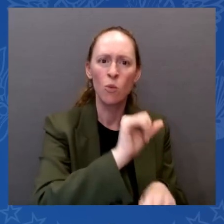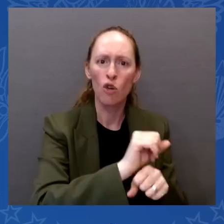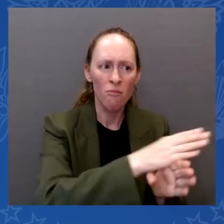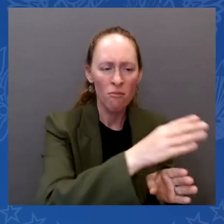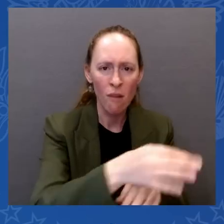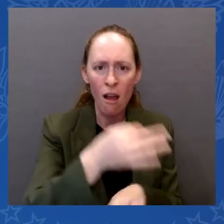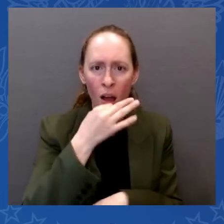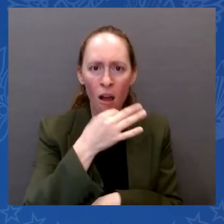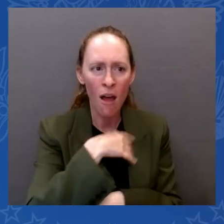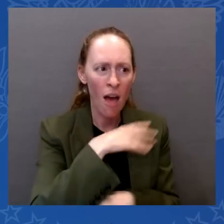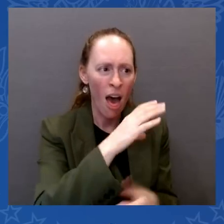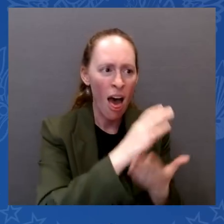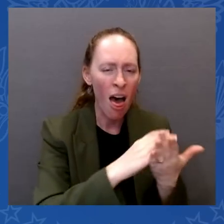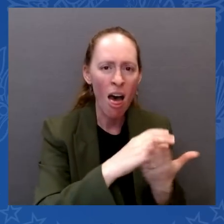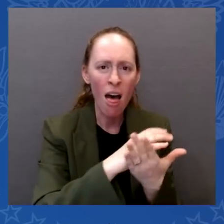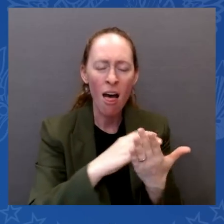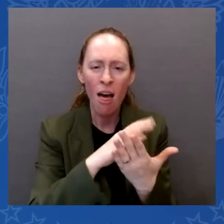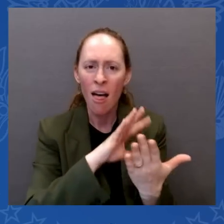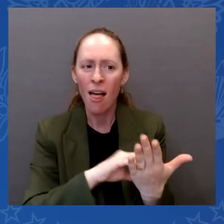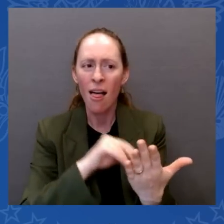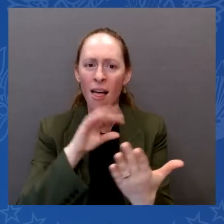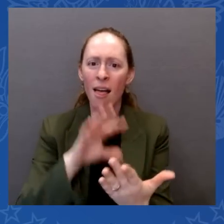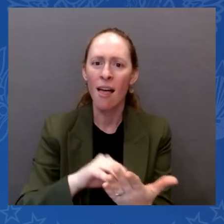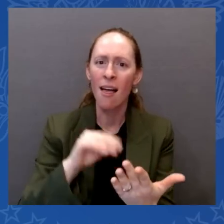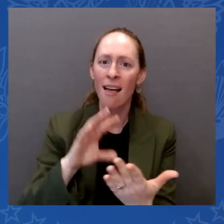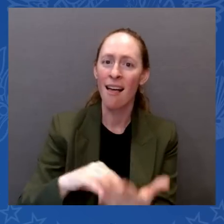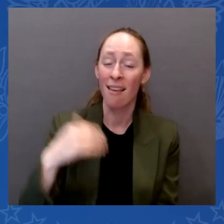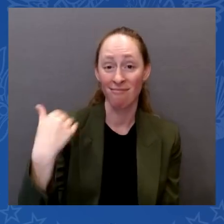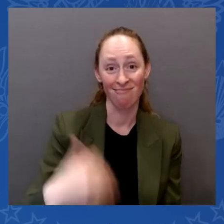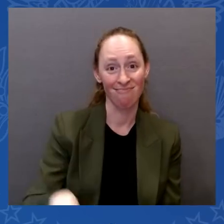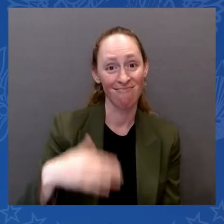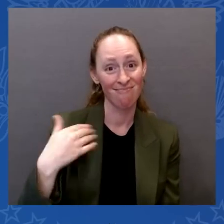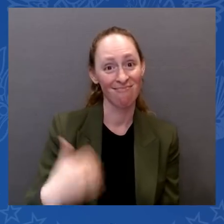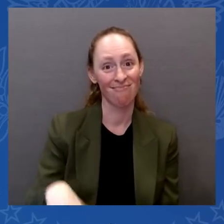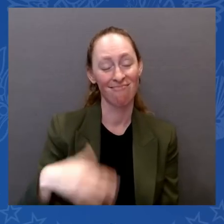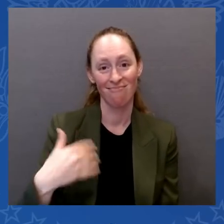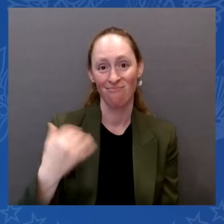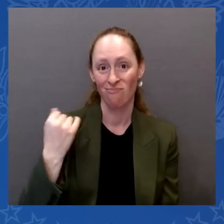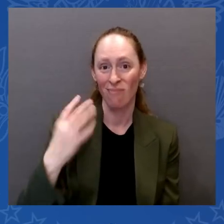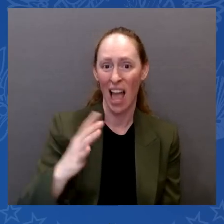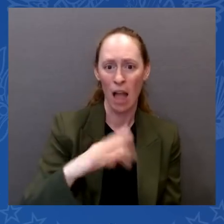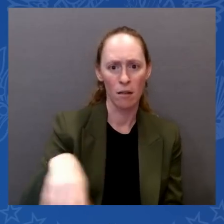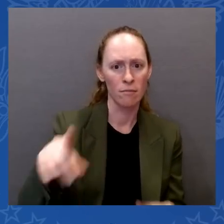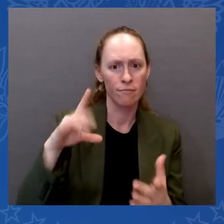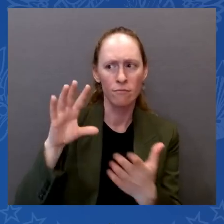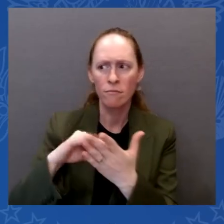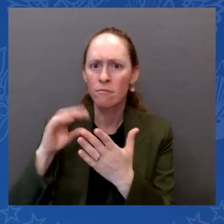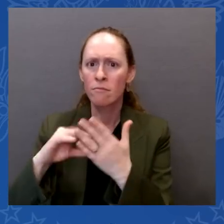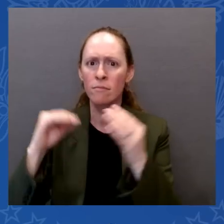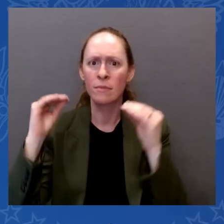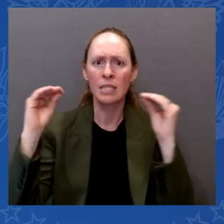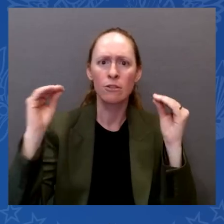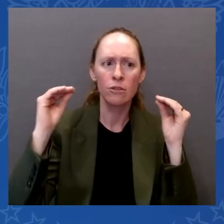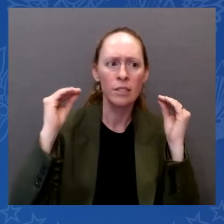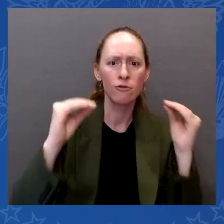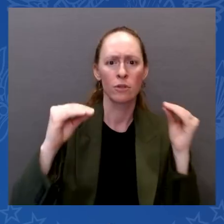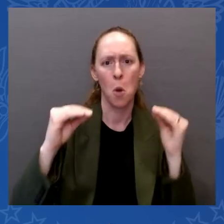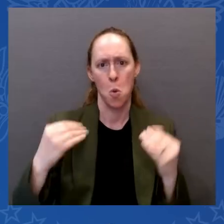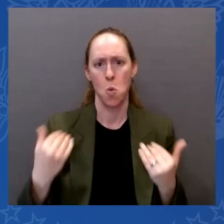the trainings that these organizations provide are truly state-of-the-art. I saw workers who trained, both in person and virtually,